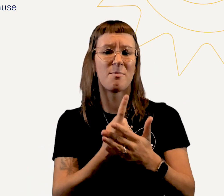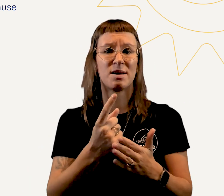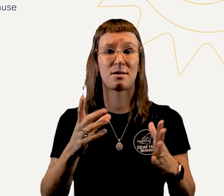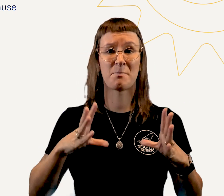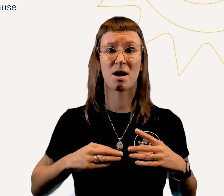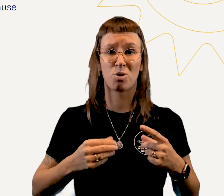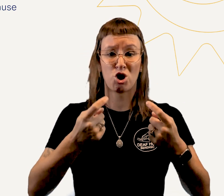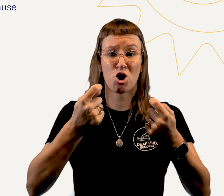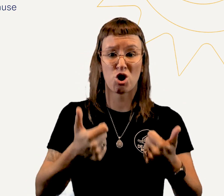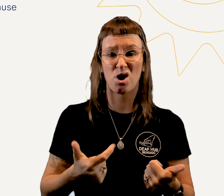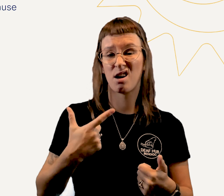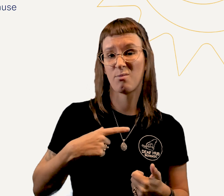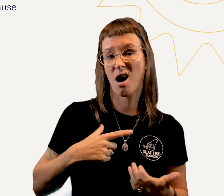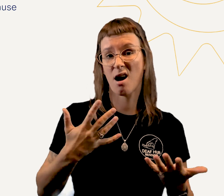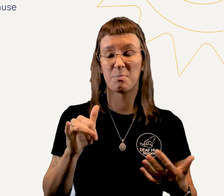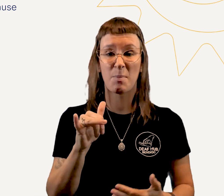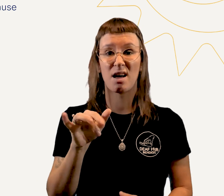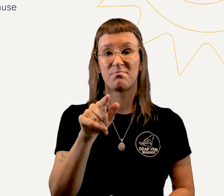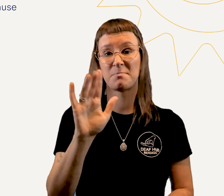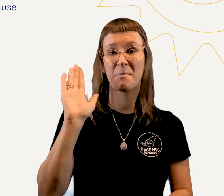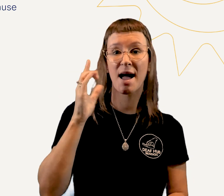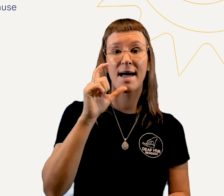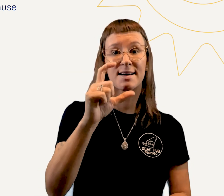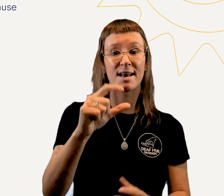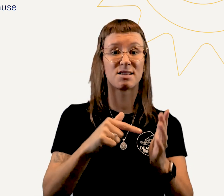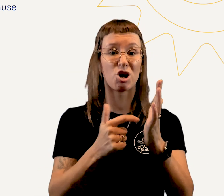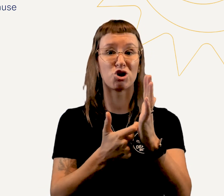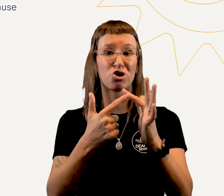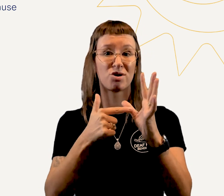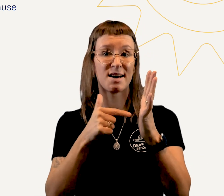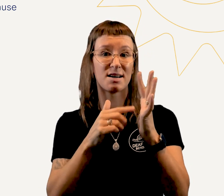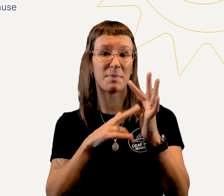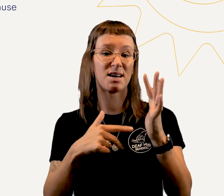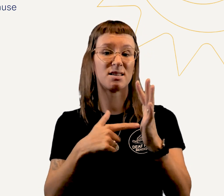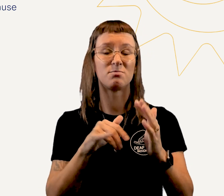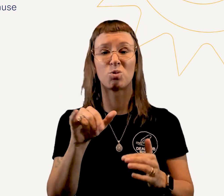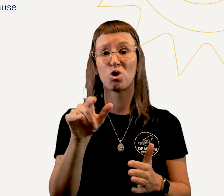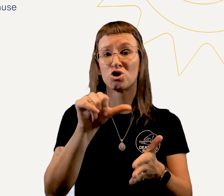Menopause sometimes occurs earlier than expected because of cancer treatment, surgery or unknown causes.